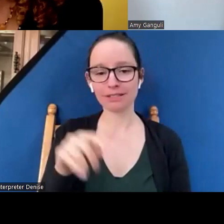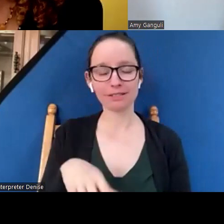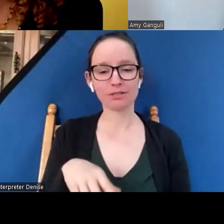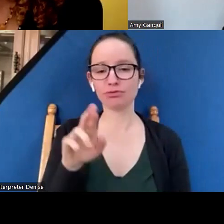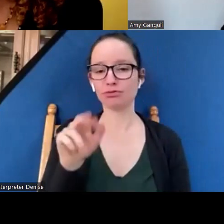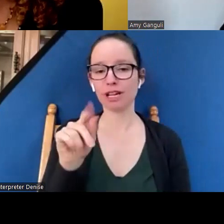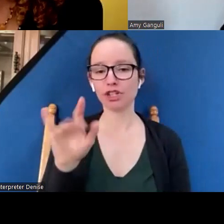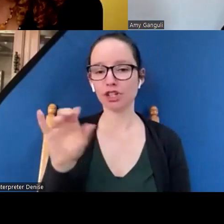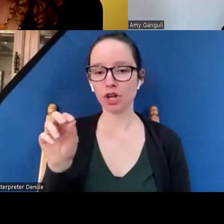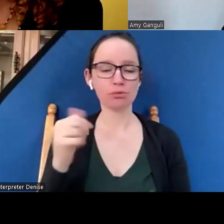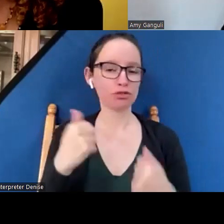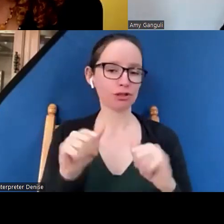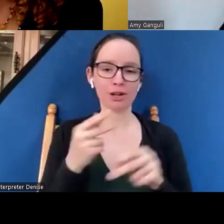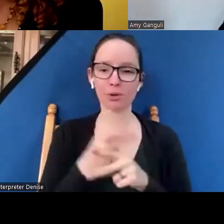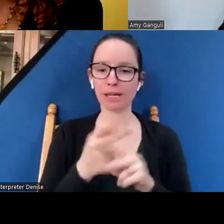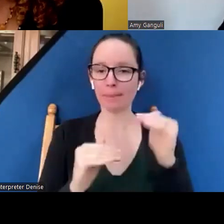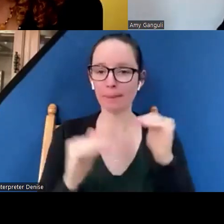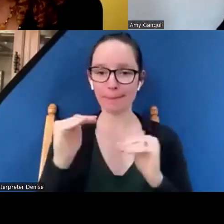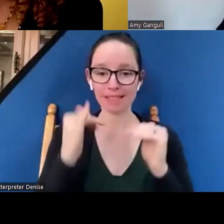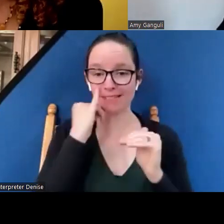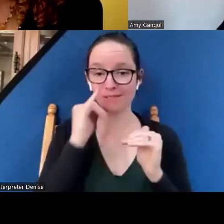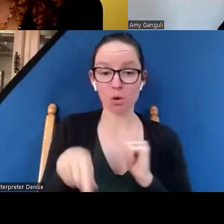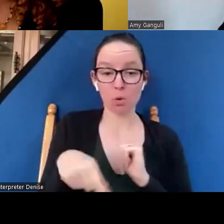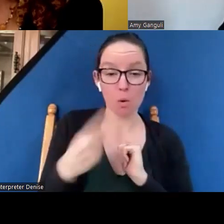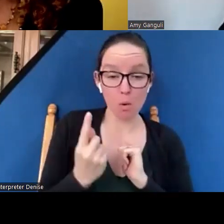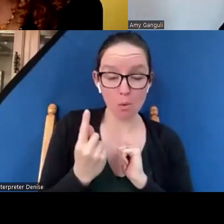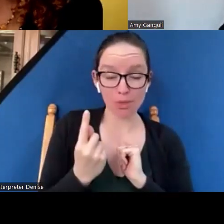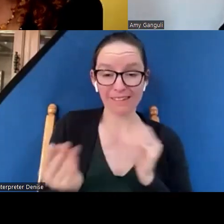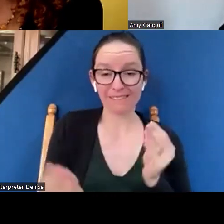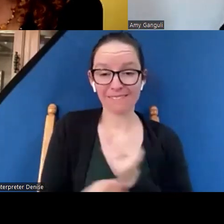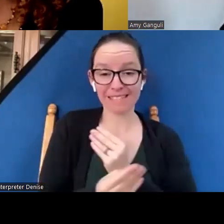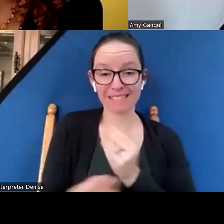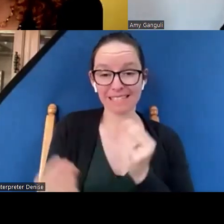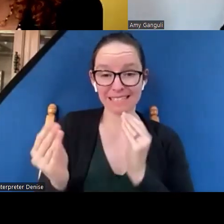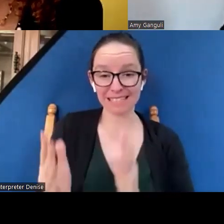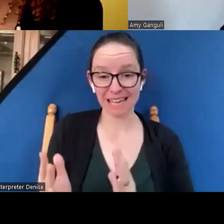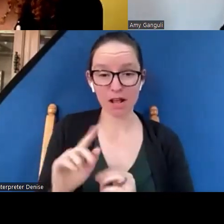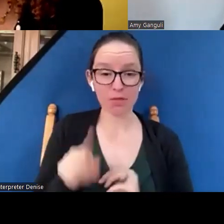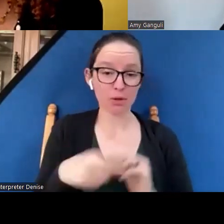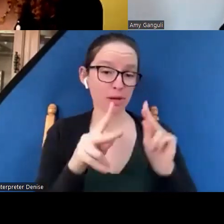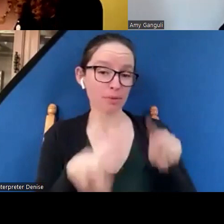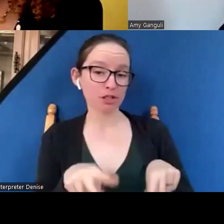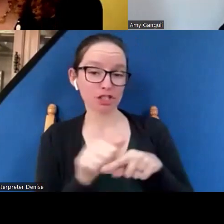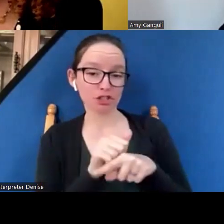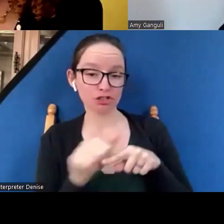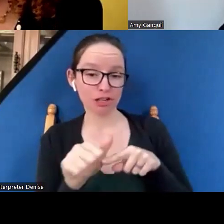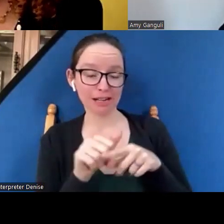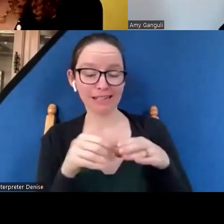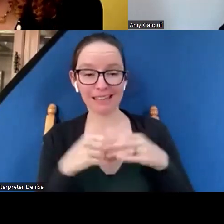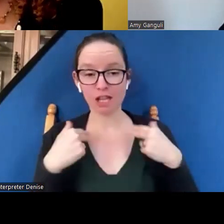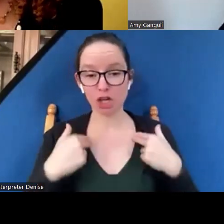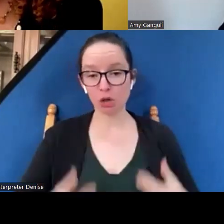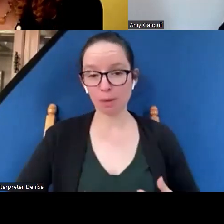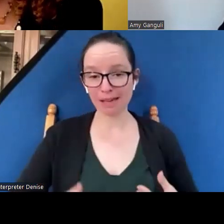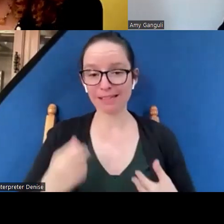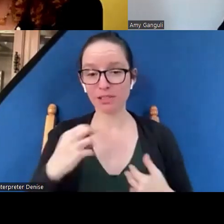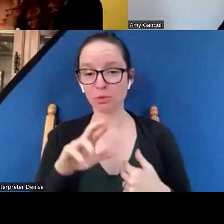the only facilitator or you're the only person trained like in the humanities or in the social sciences, it can be quite lonely